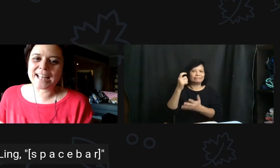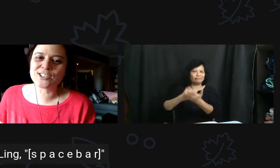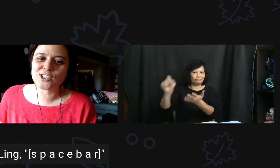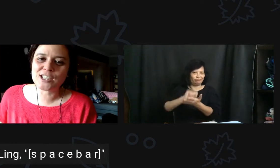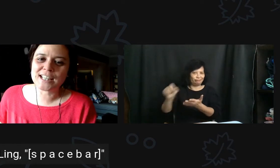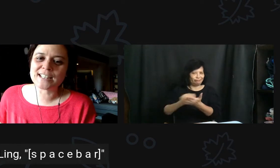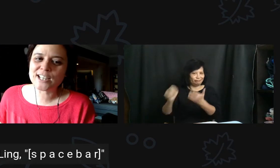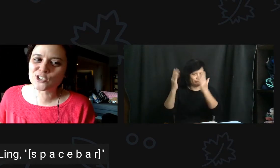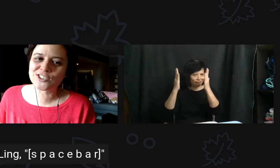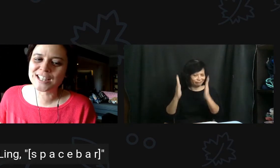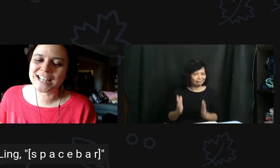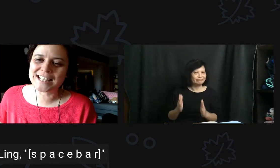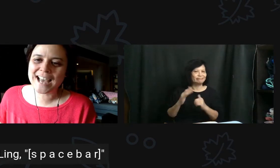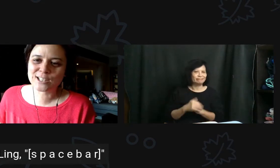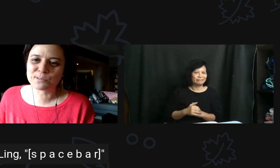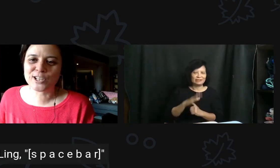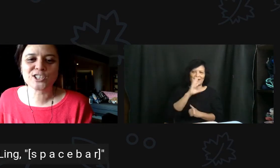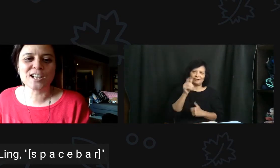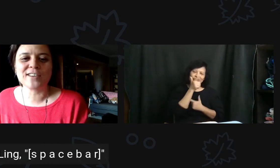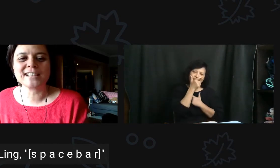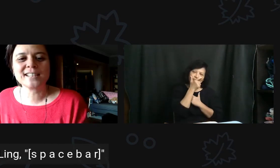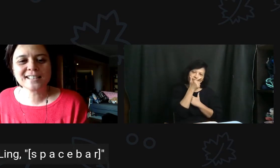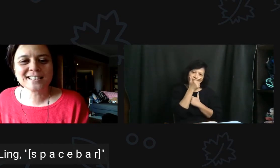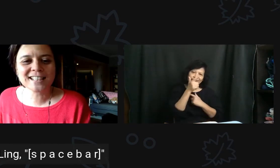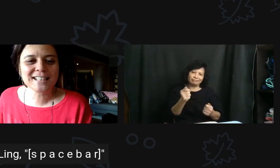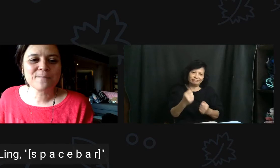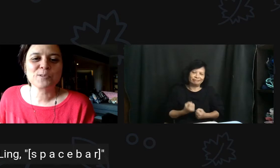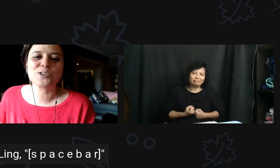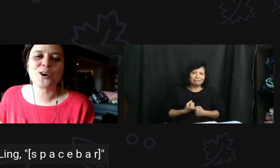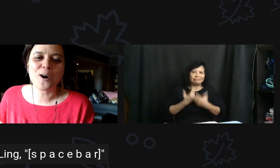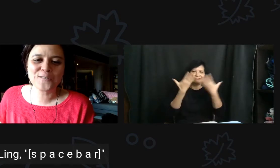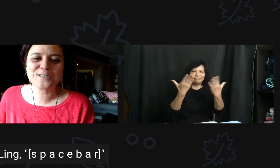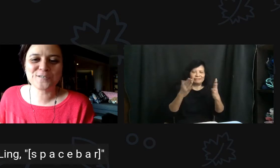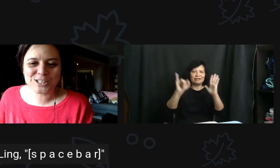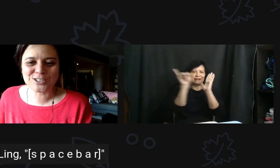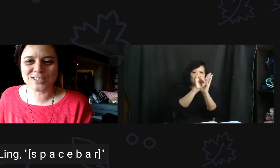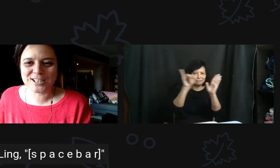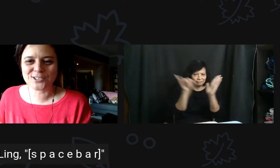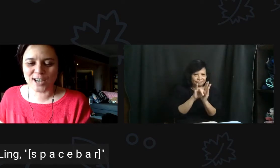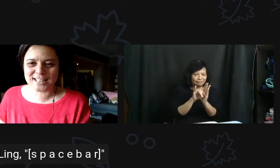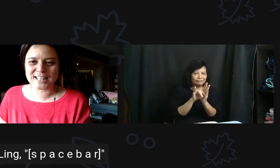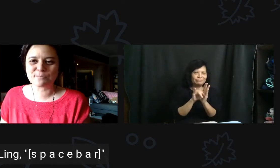and she is interested in exploration of identity which often features in her writing.